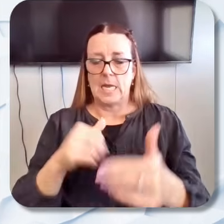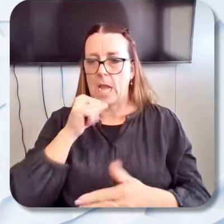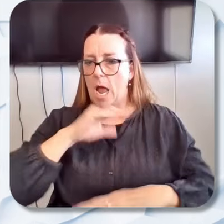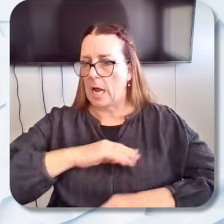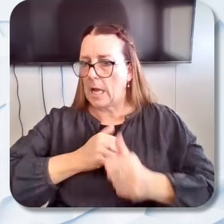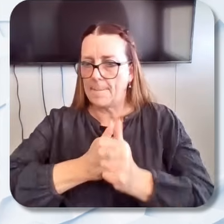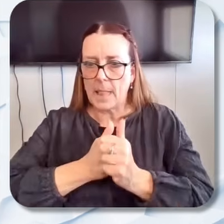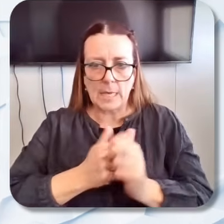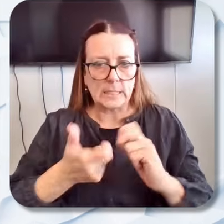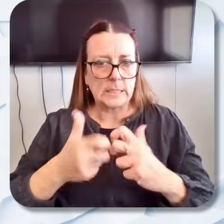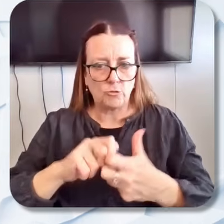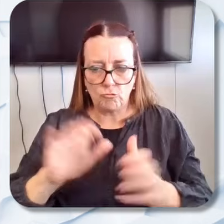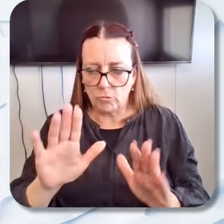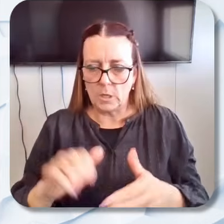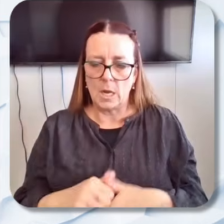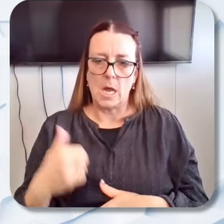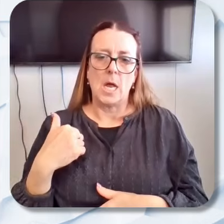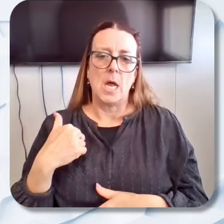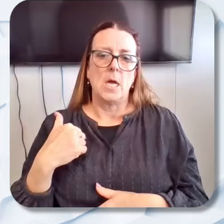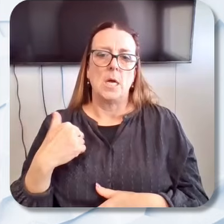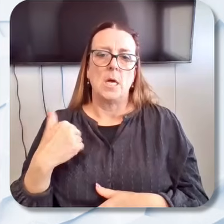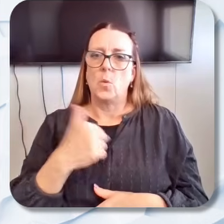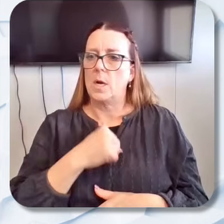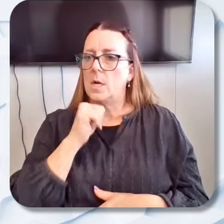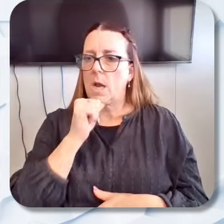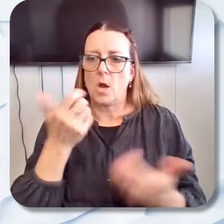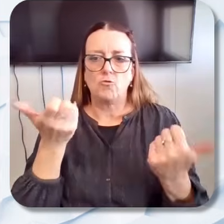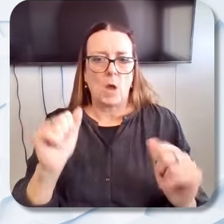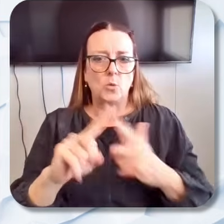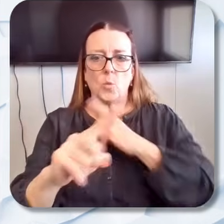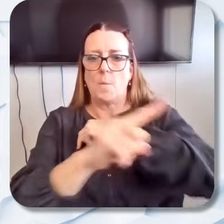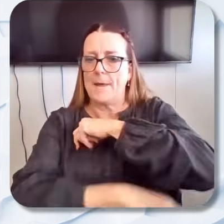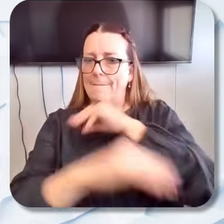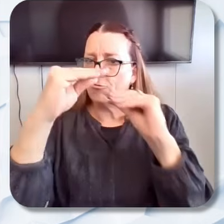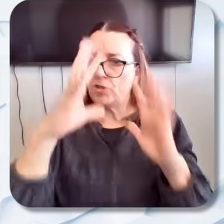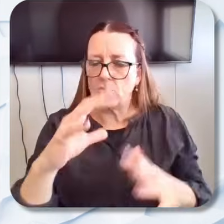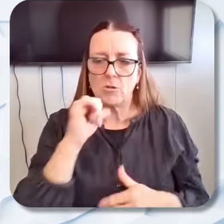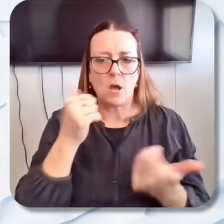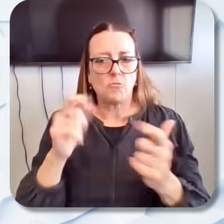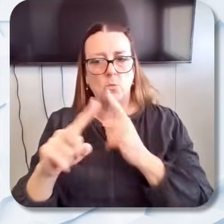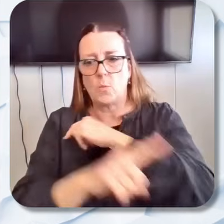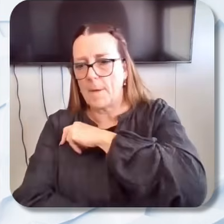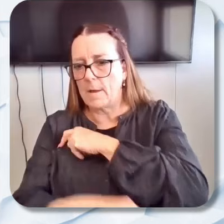This is not a we're looking to punish teachers or para educators or any of those folks.